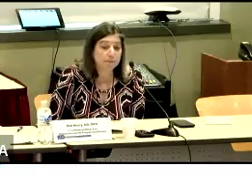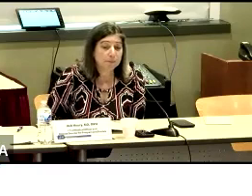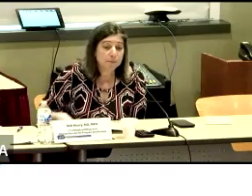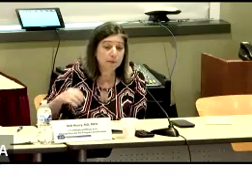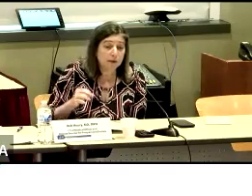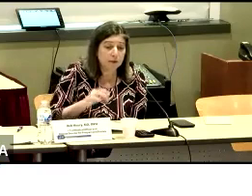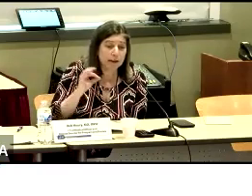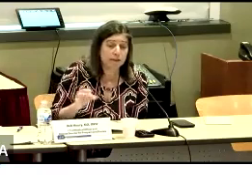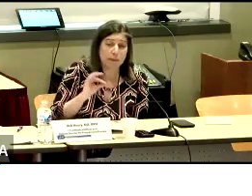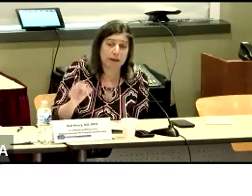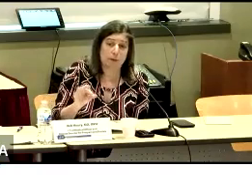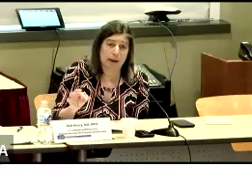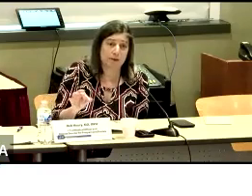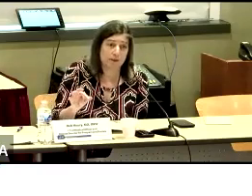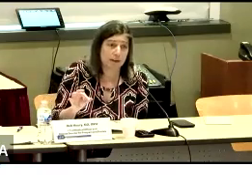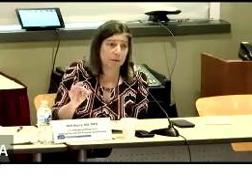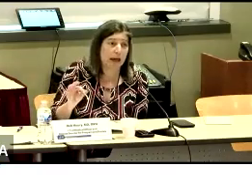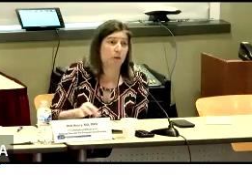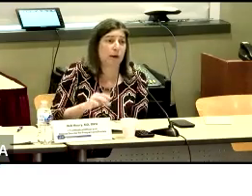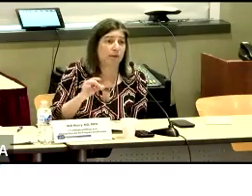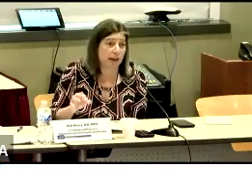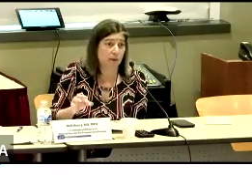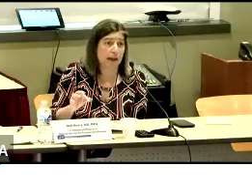So, it's not just one that's going out to the field, but how are we evaluating it?